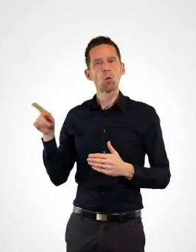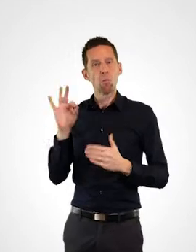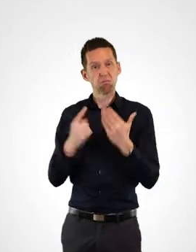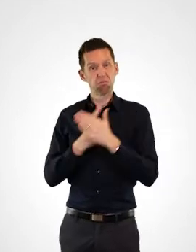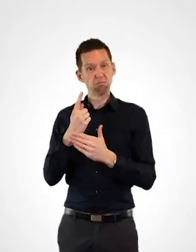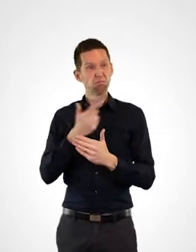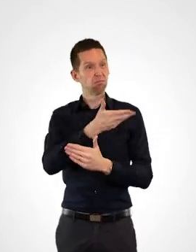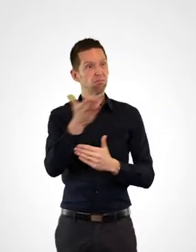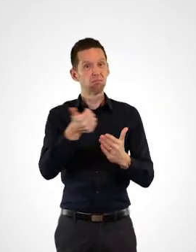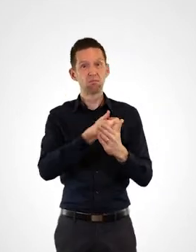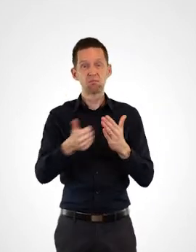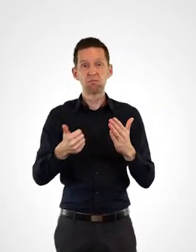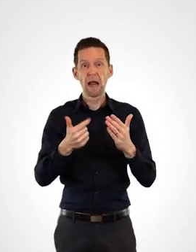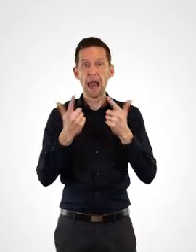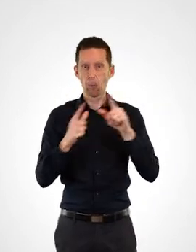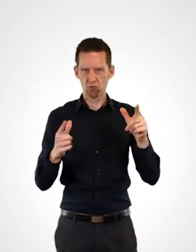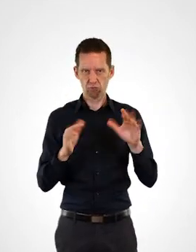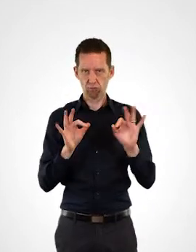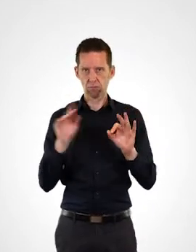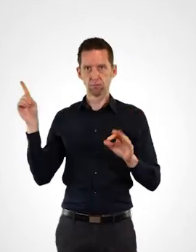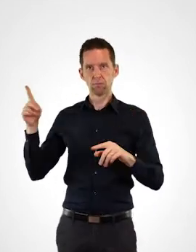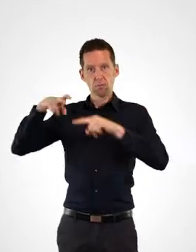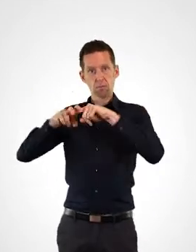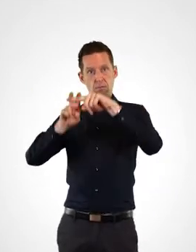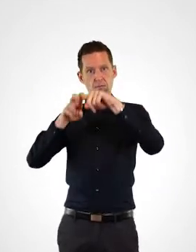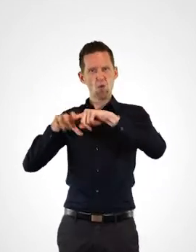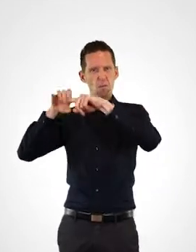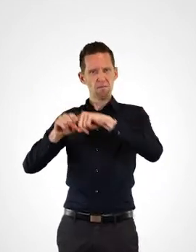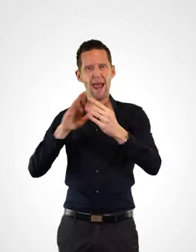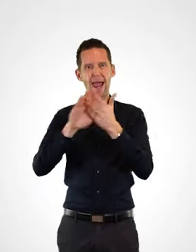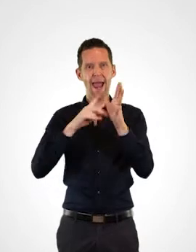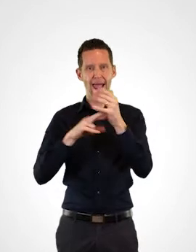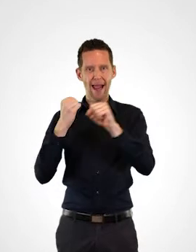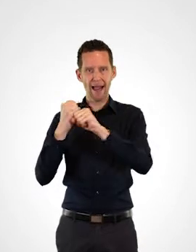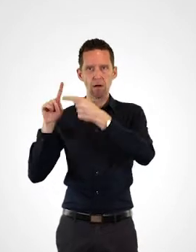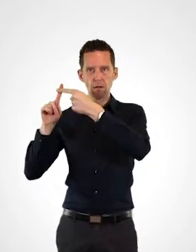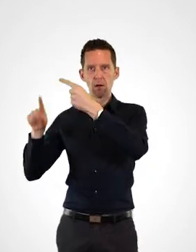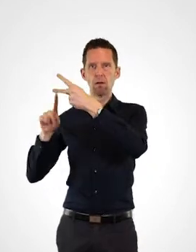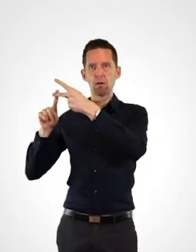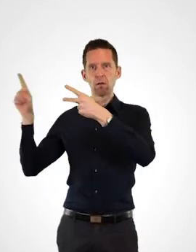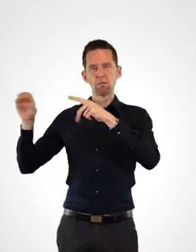they don't occur in everyday language - "hang, holding on to something";